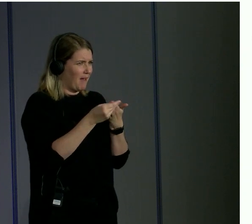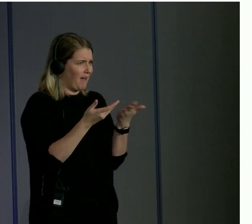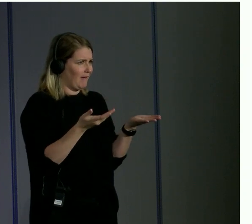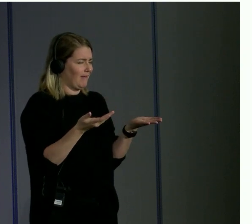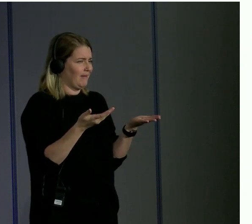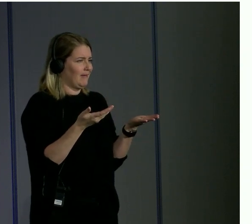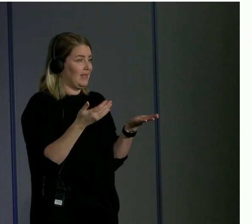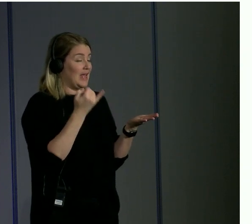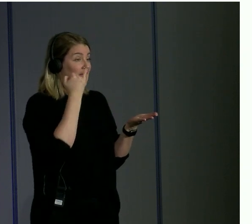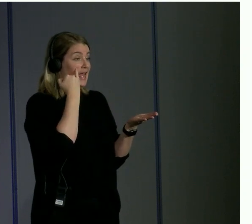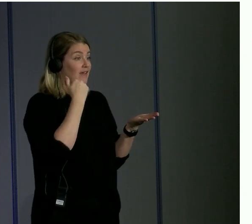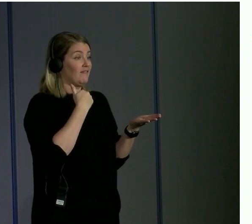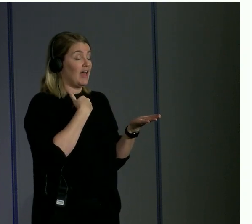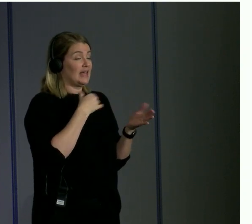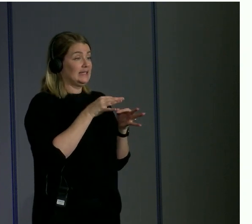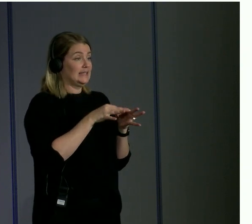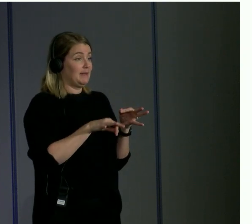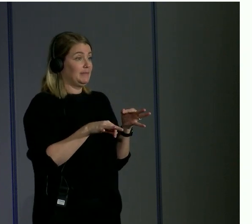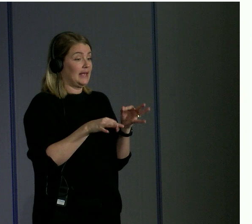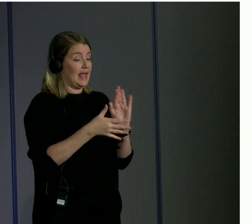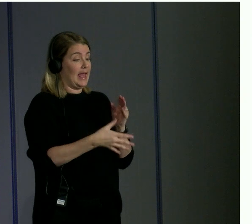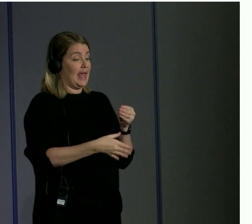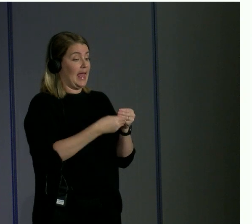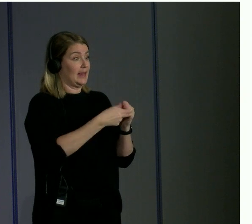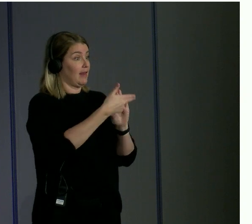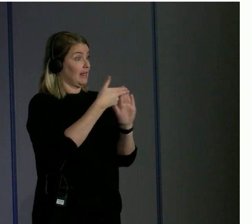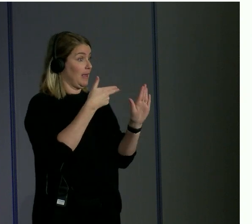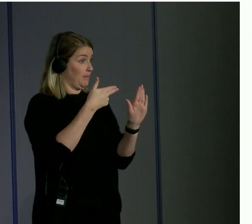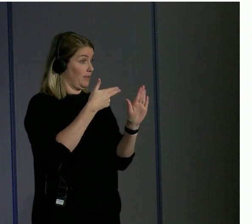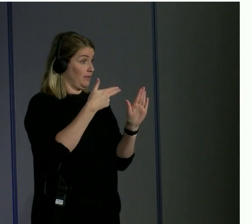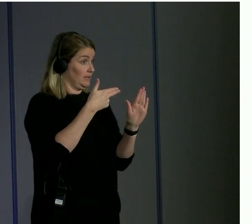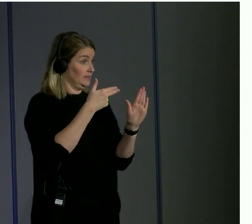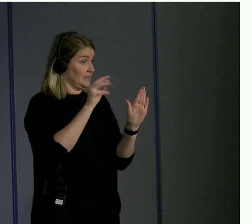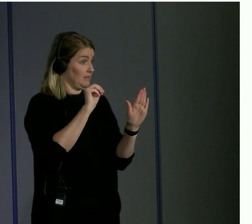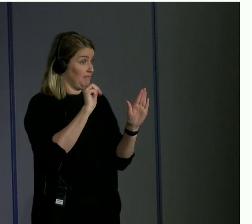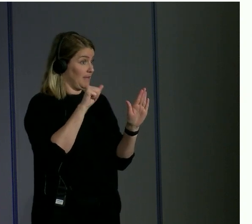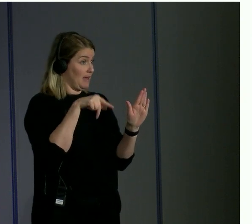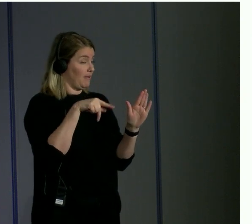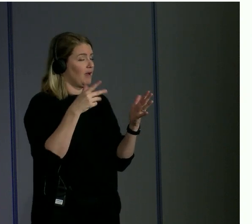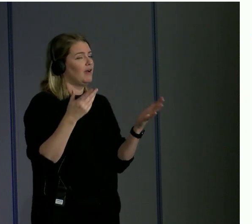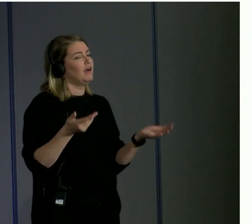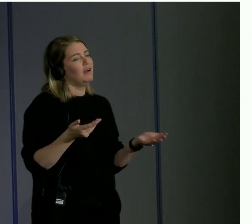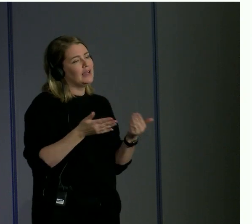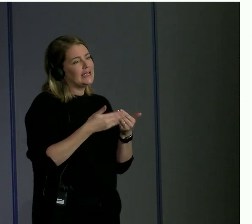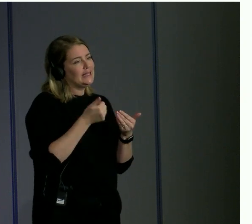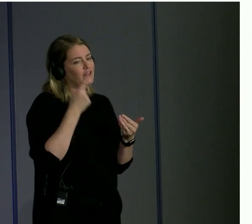But if I were to simply add some labels to the map, now it's a much easier user-experience to